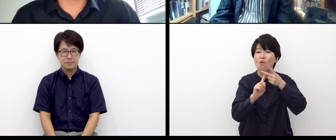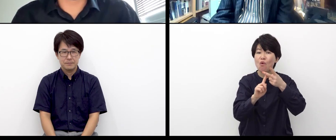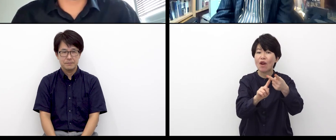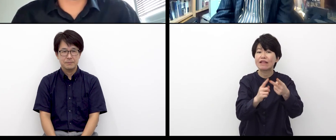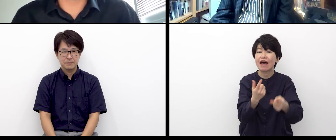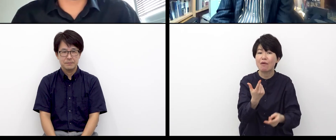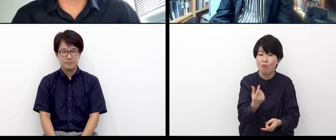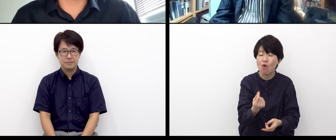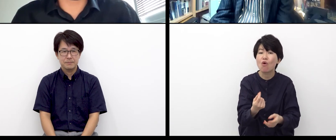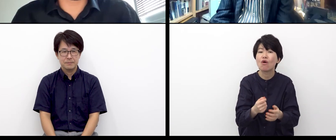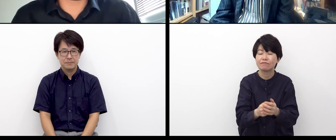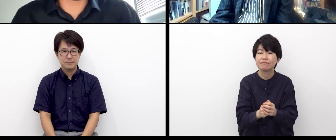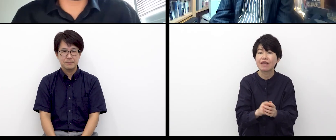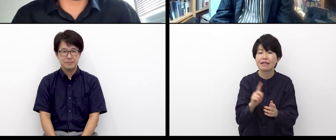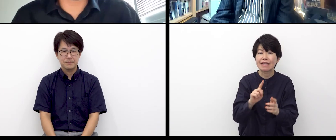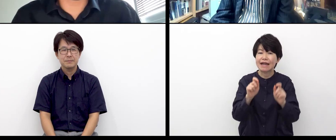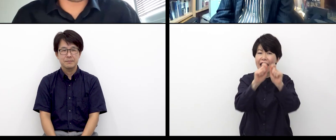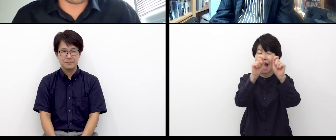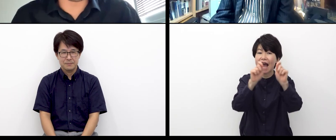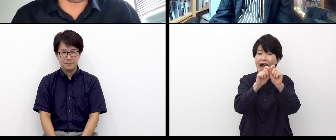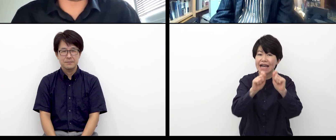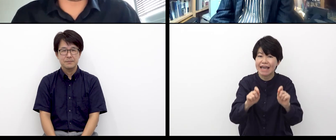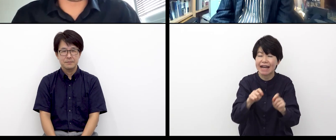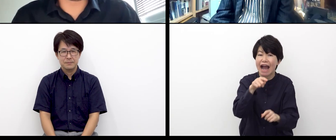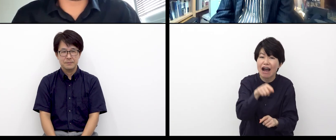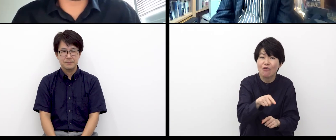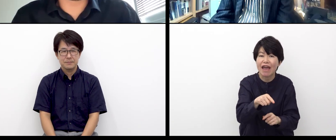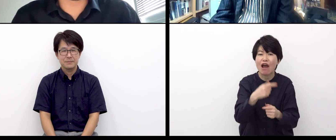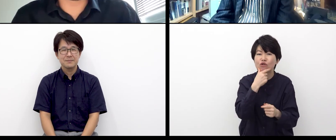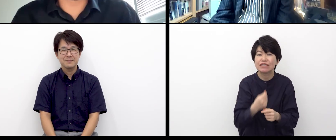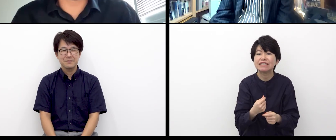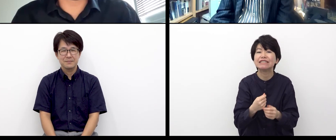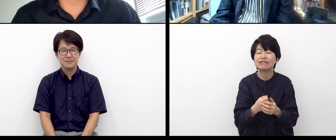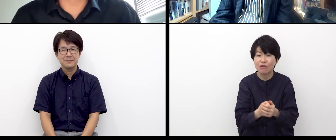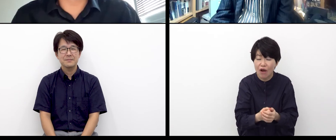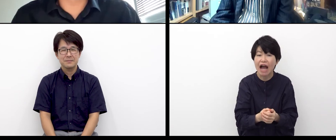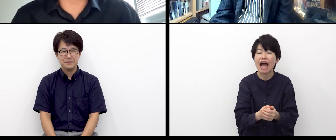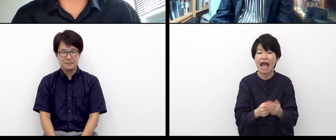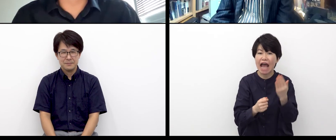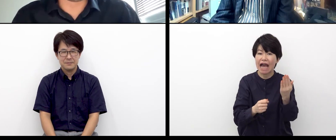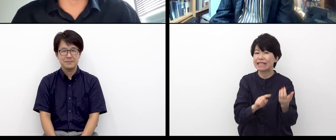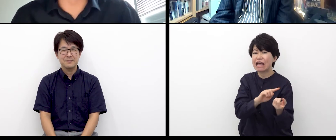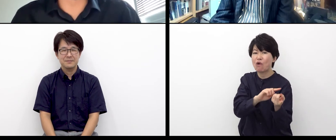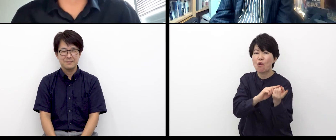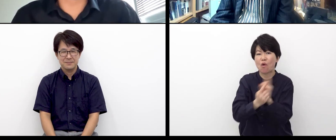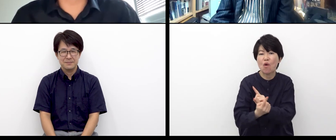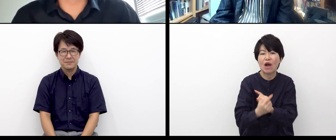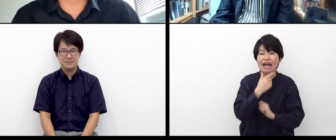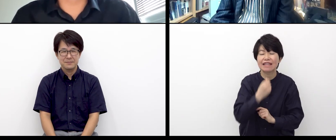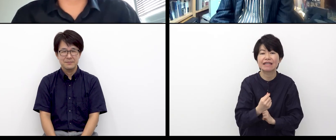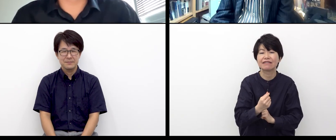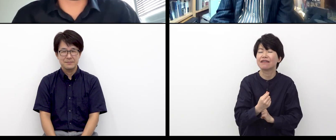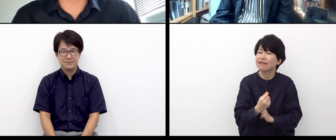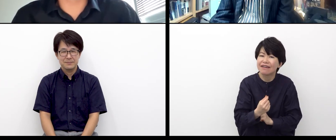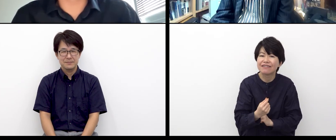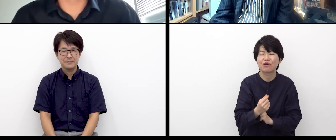once you start to think of getting a result or changing them. Not like that, anyway, keep the communication going…